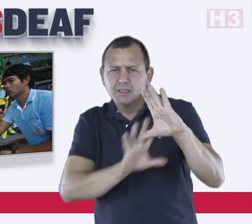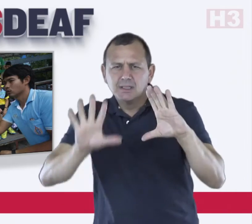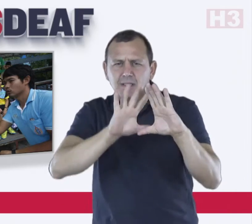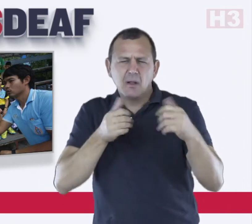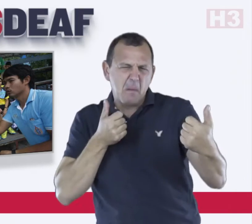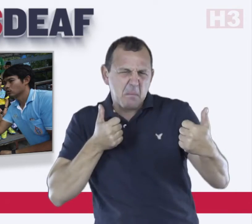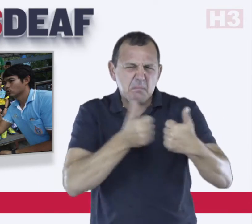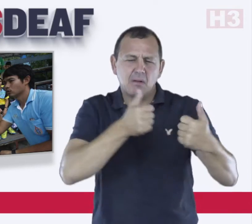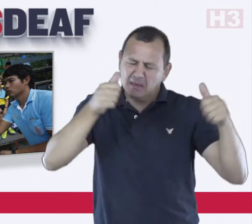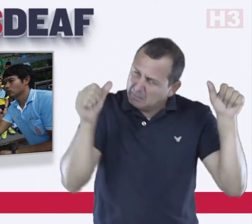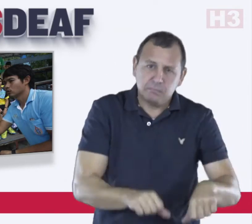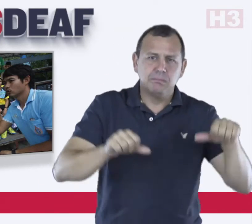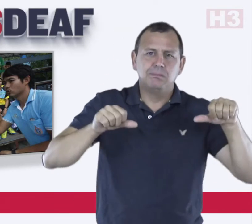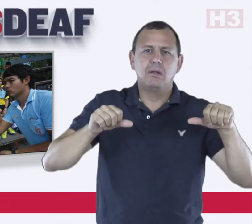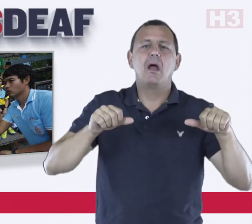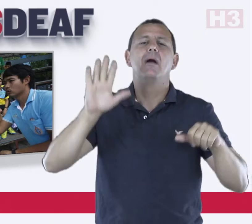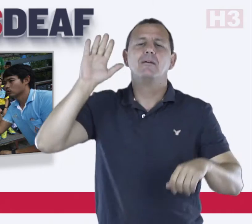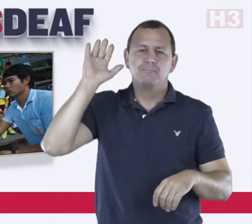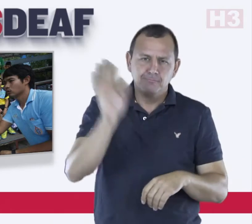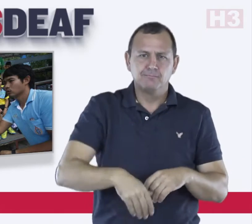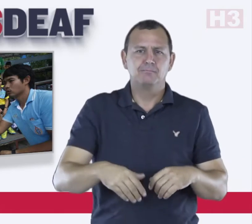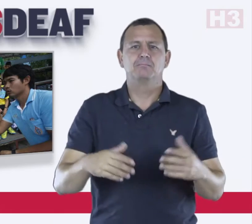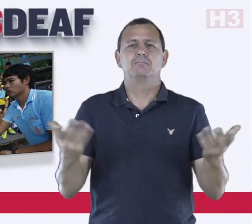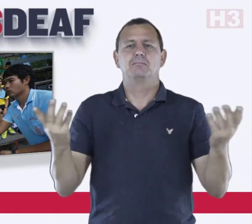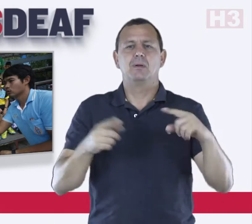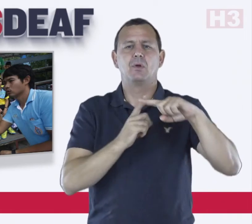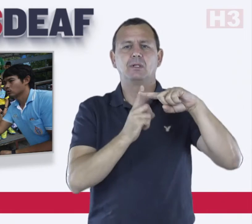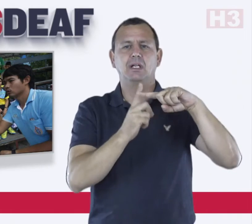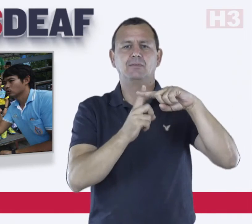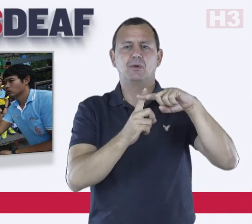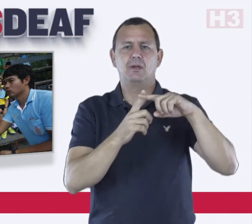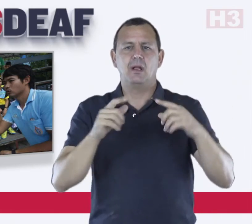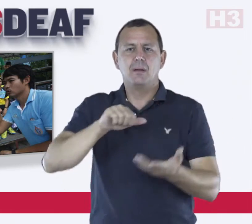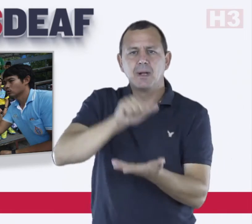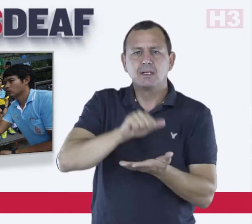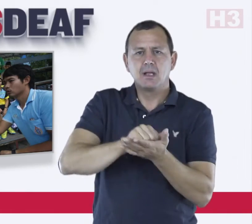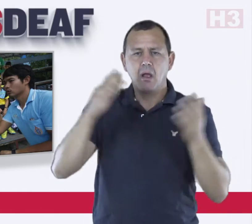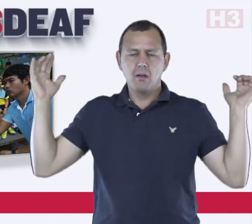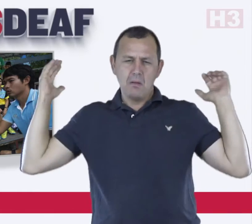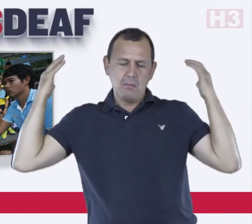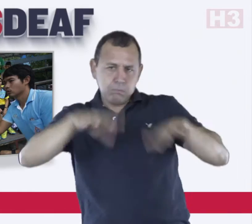regional tournament loss, they got positive media attention